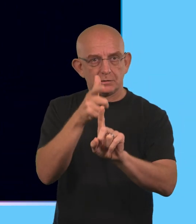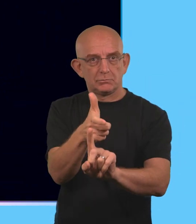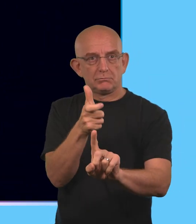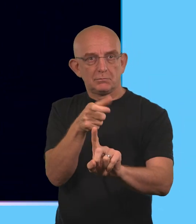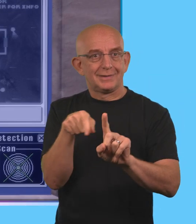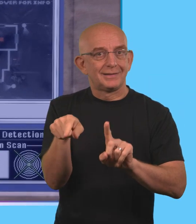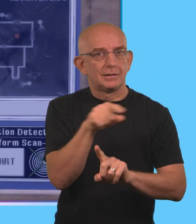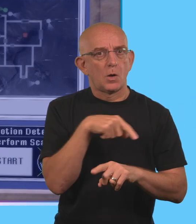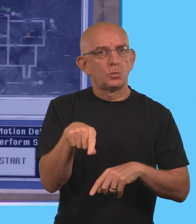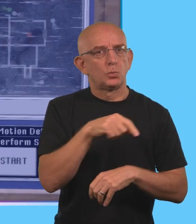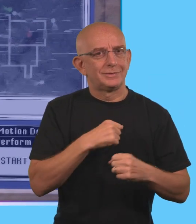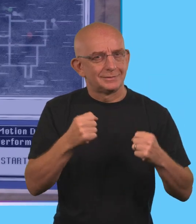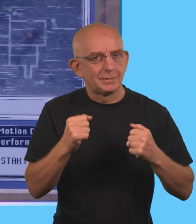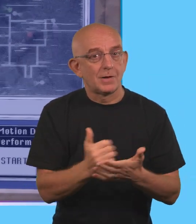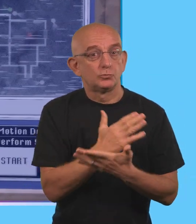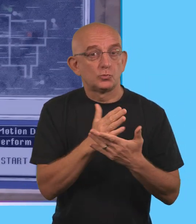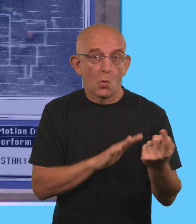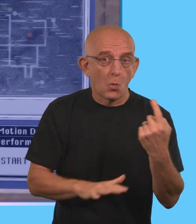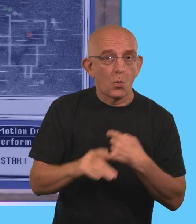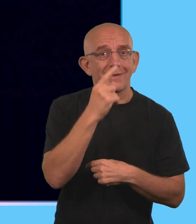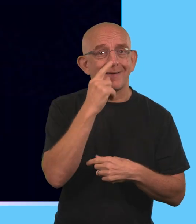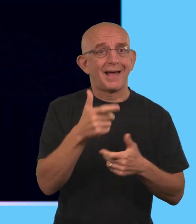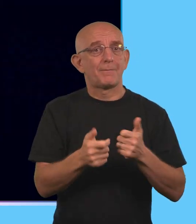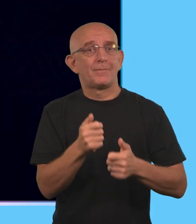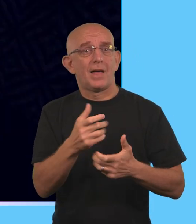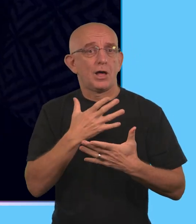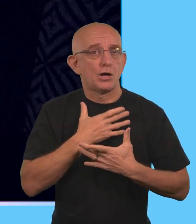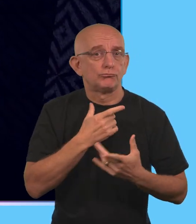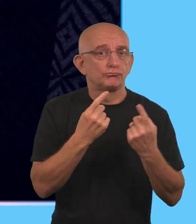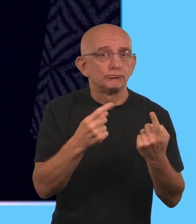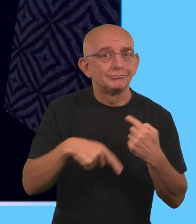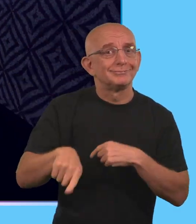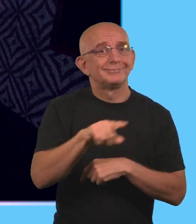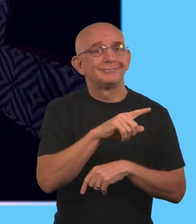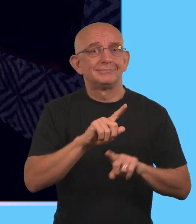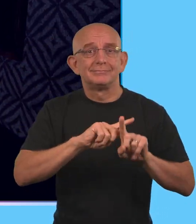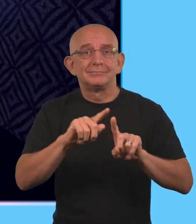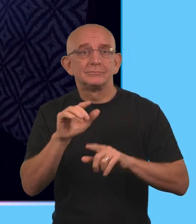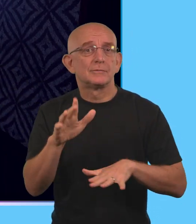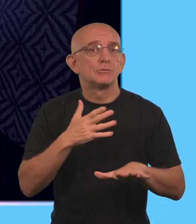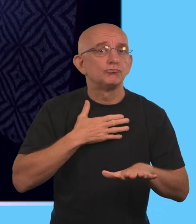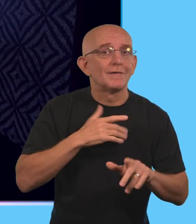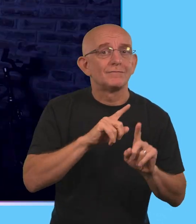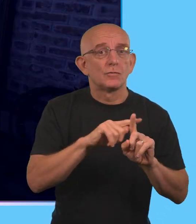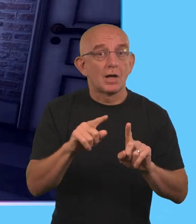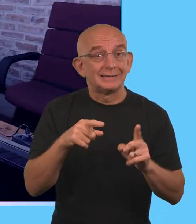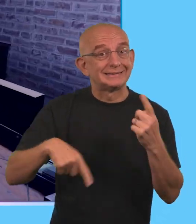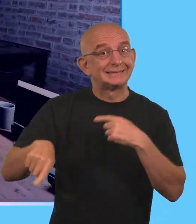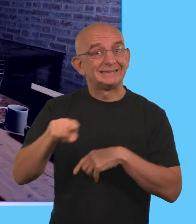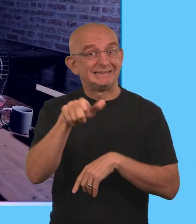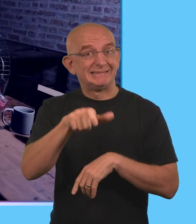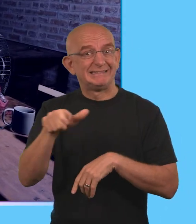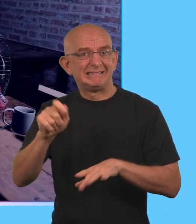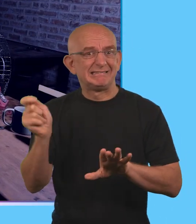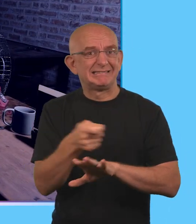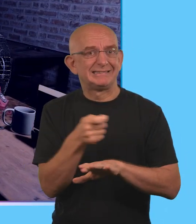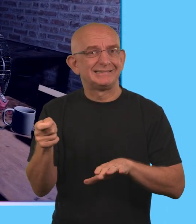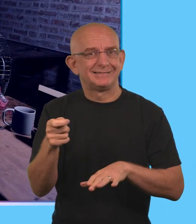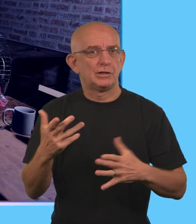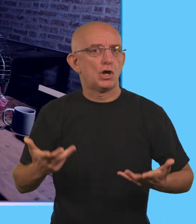We're dead set on making sure anyone can play Coming Home, no matter what their preferences are. The Sundown Rippers don't discriminate, and they aren't picky.